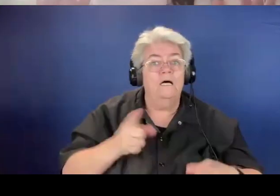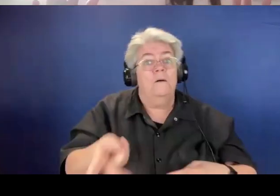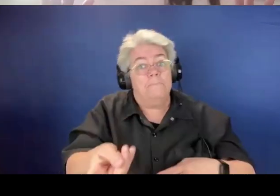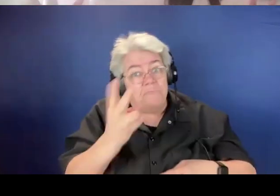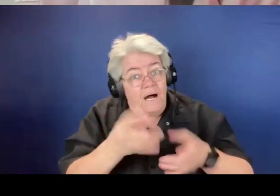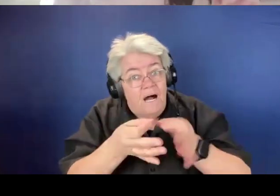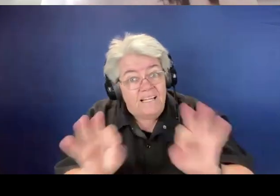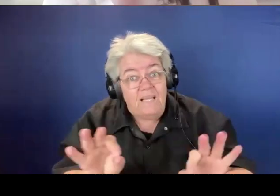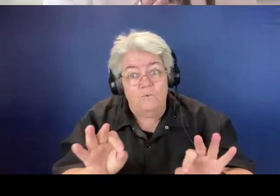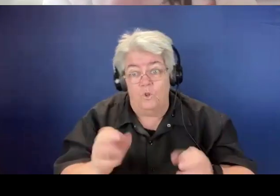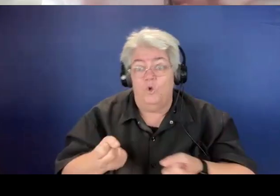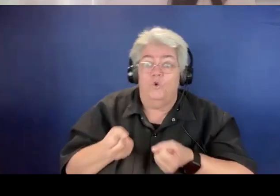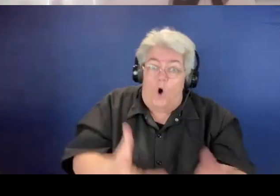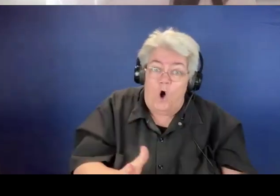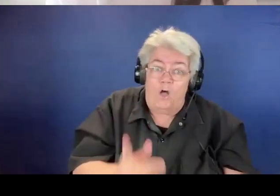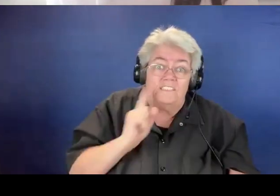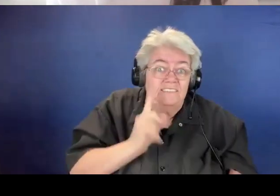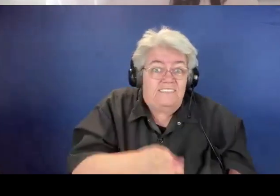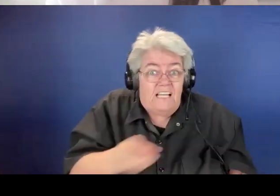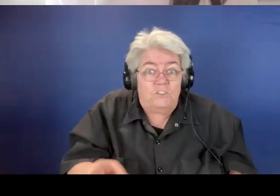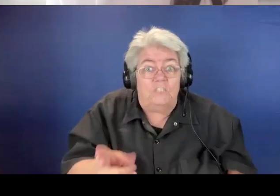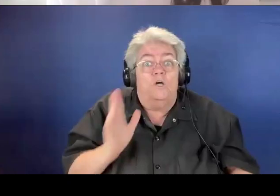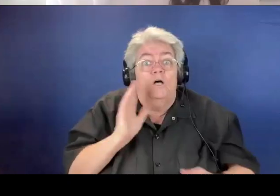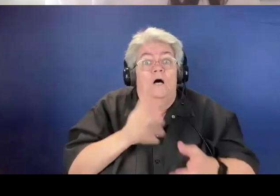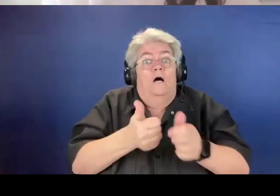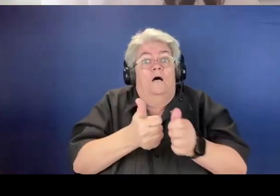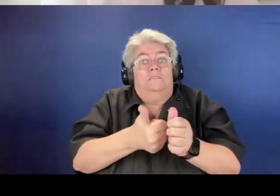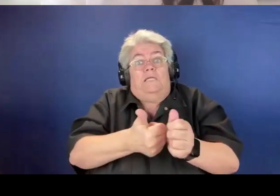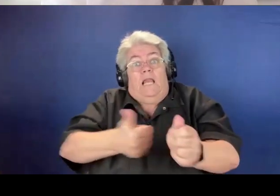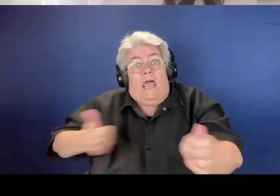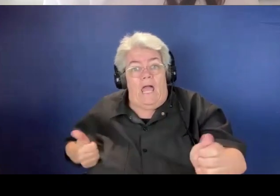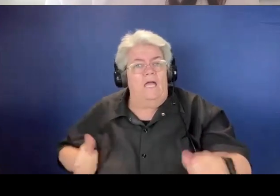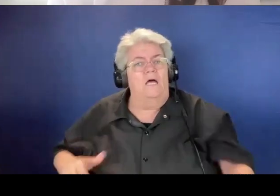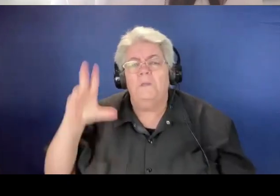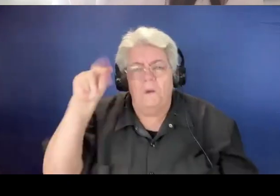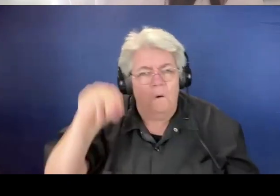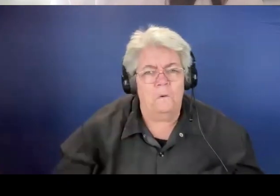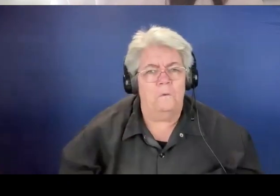I hope at this point it's clear the answer is no.